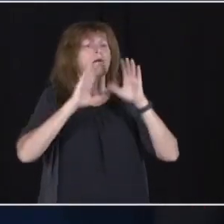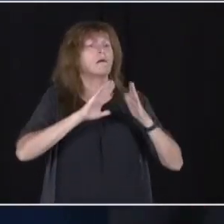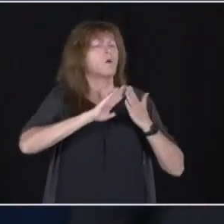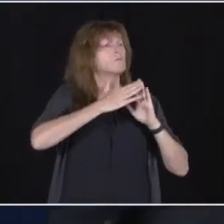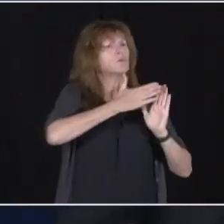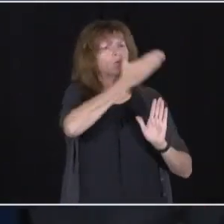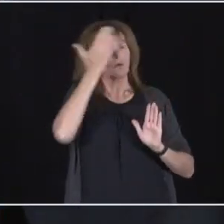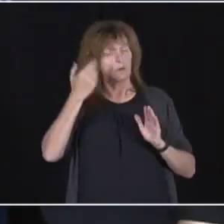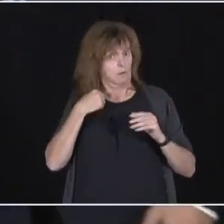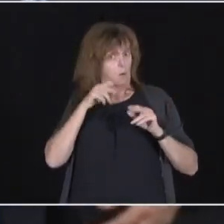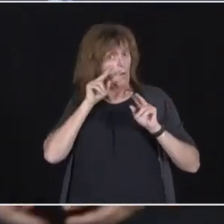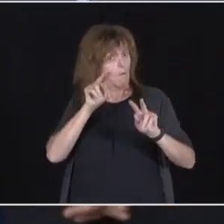Premier,